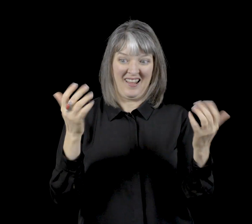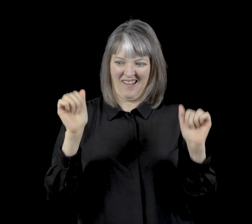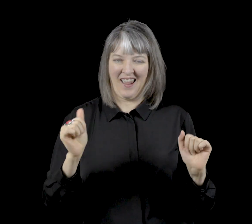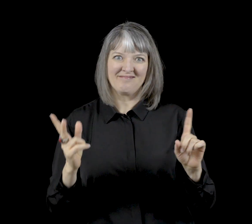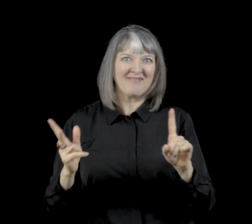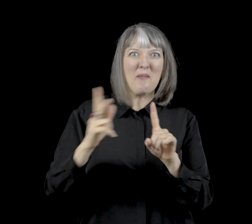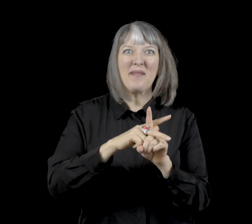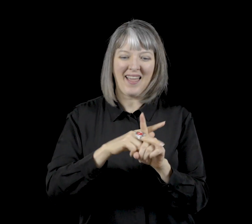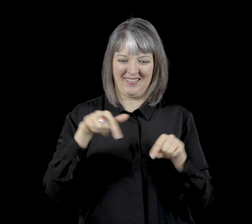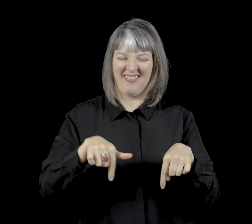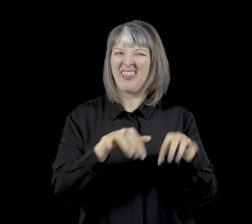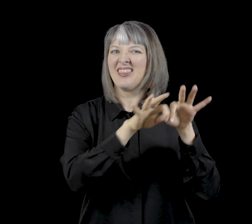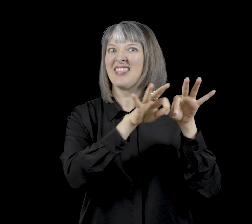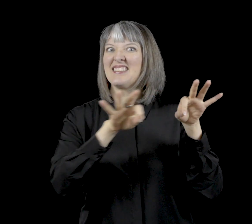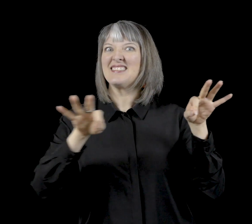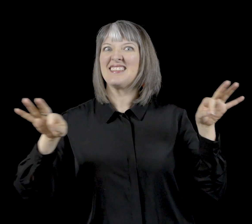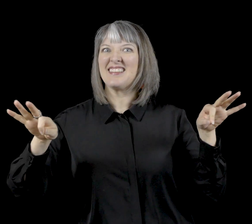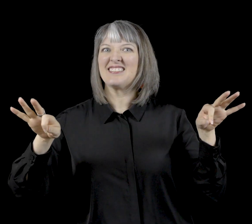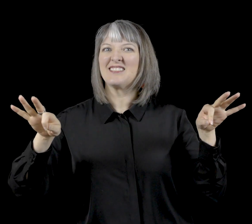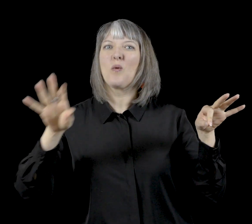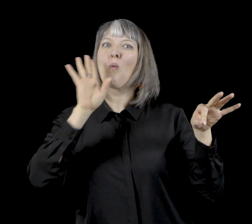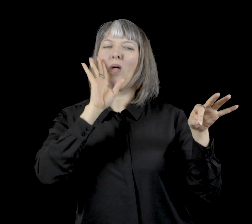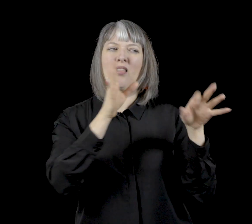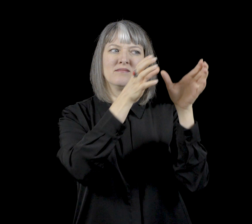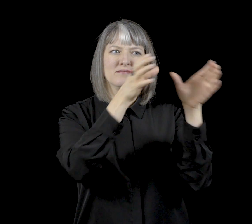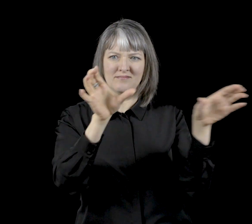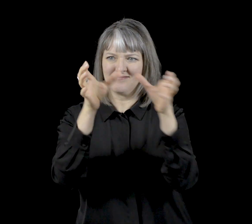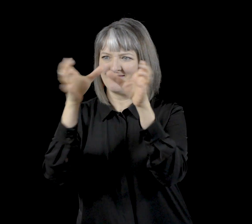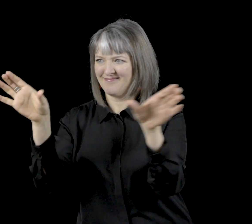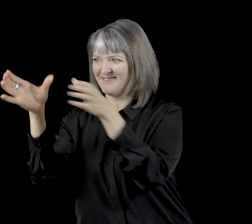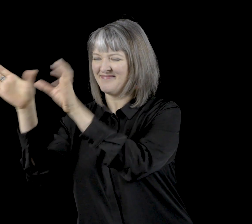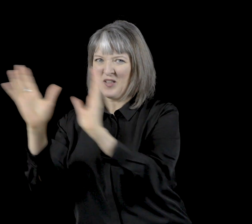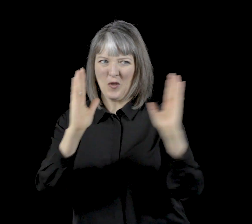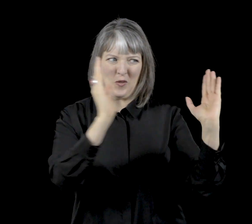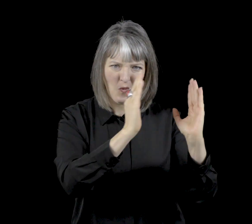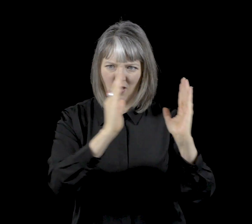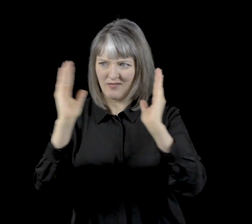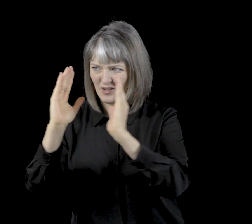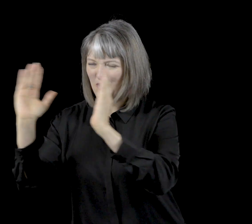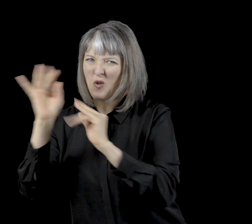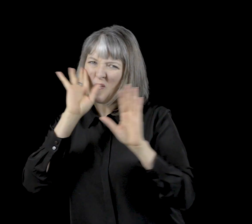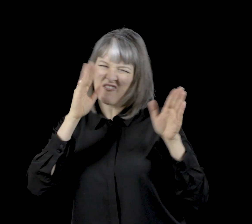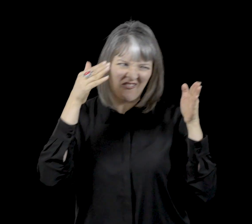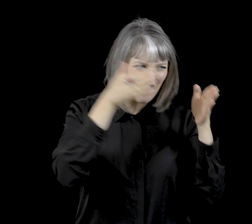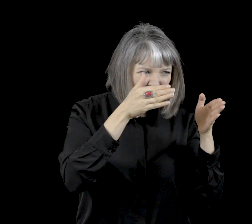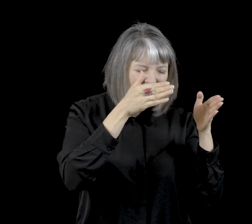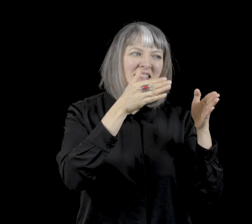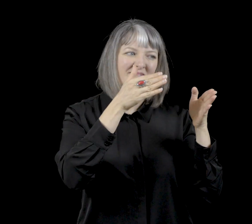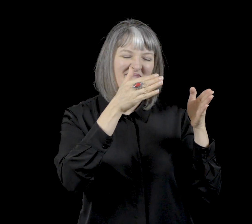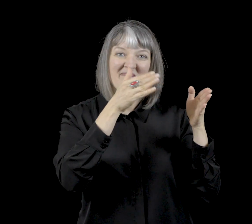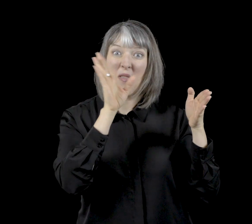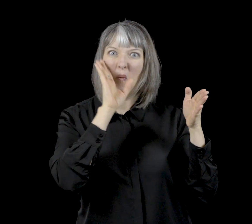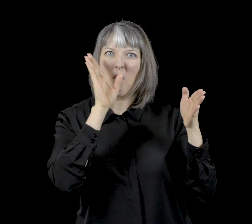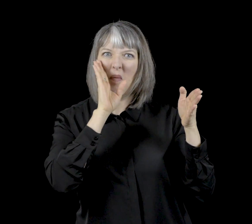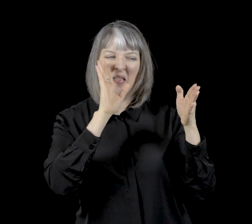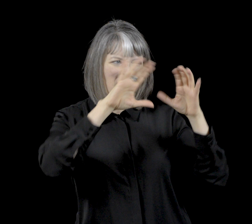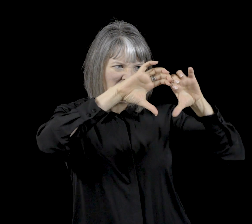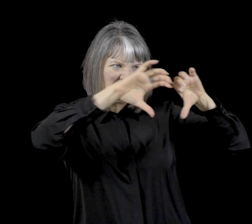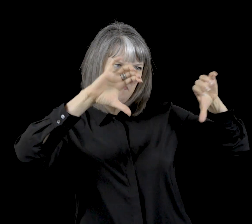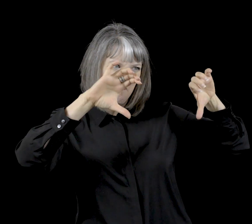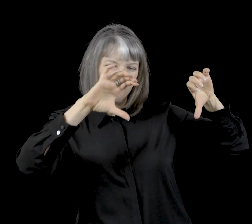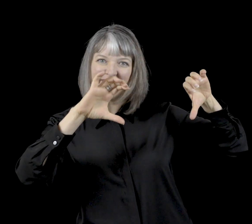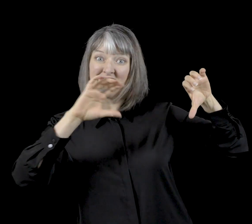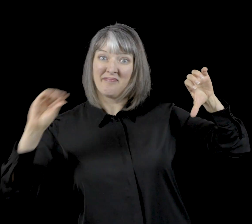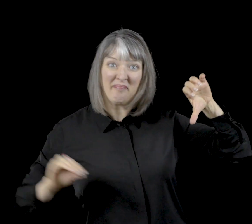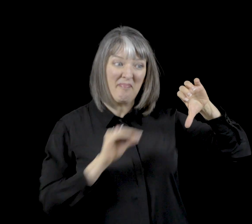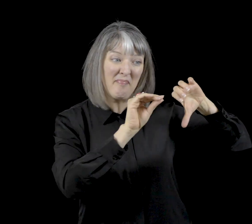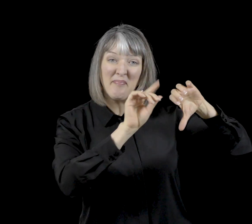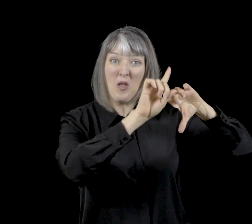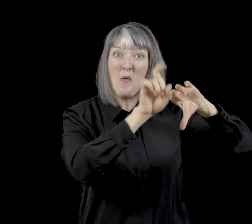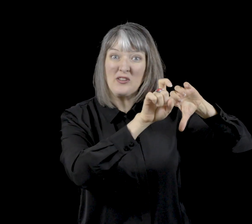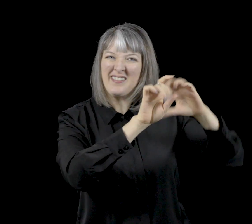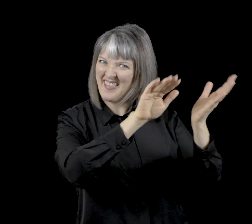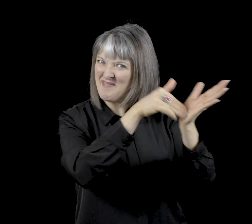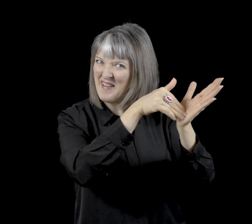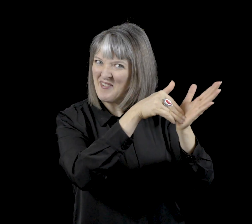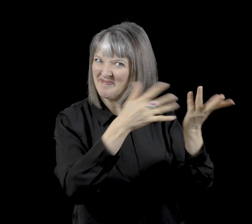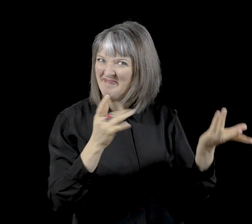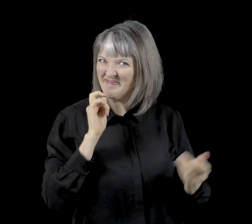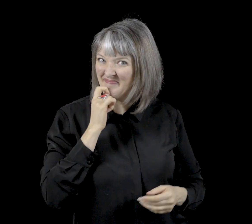So lets apply this method to our new sentence. First, breaking it down into smaller chunks to focus on one at a time and inserting some questions as we go.